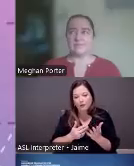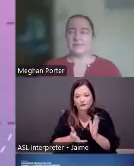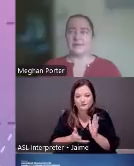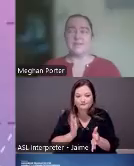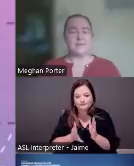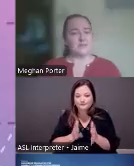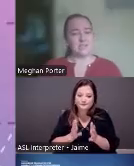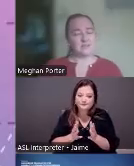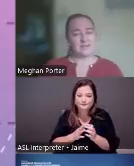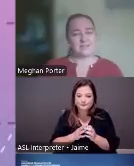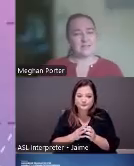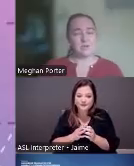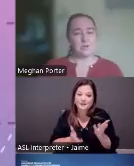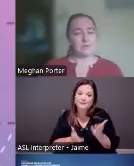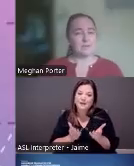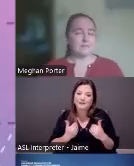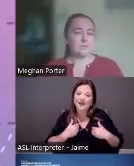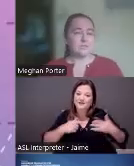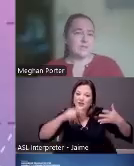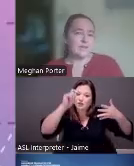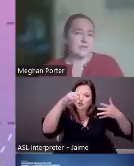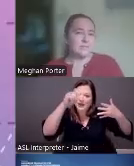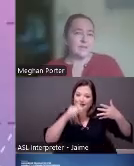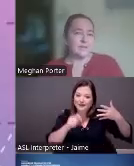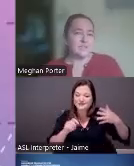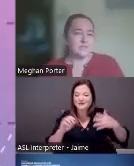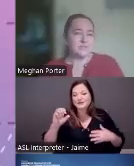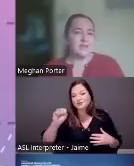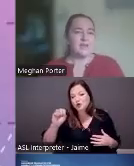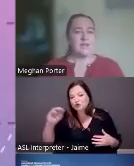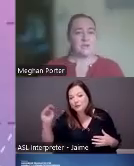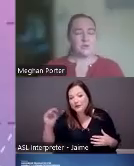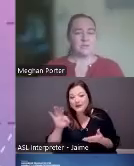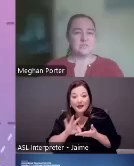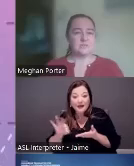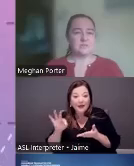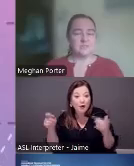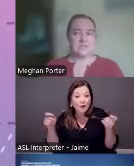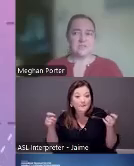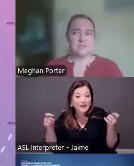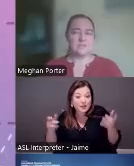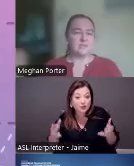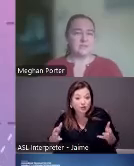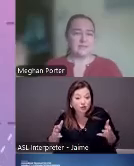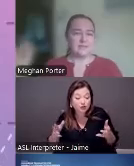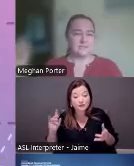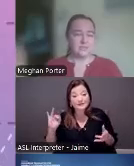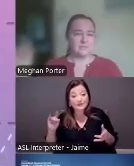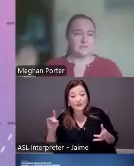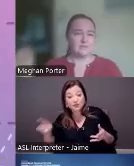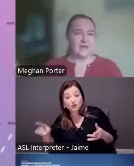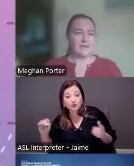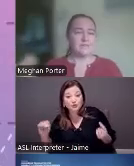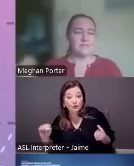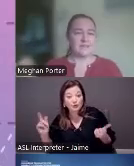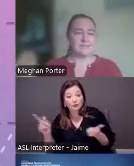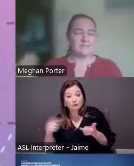maybe have a checklist, like, social media account managers, did you do these? Add alt text.